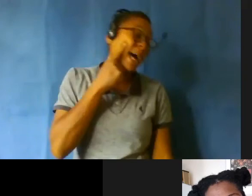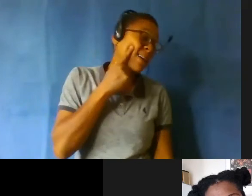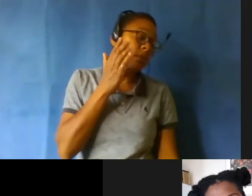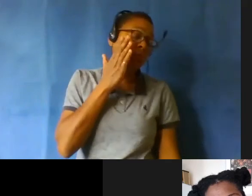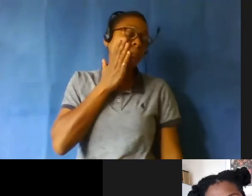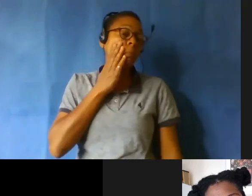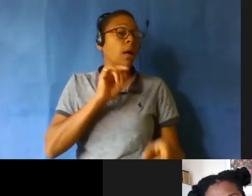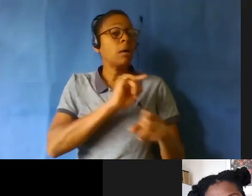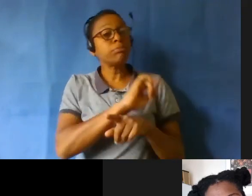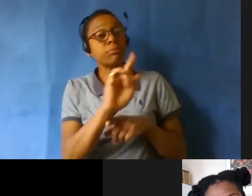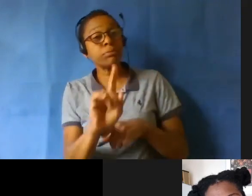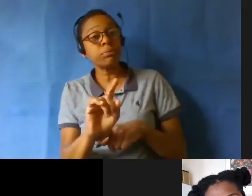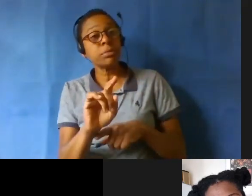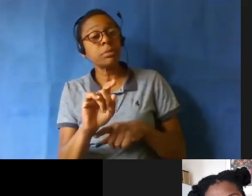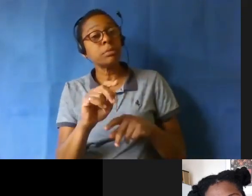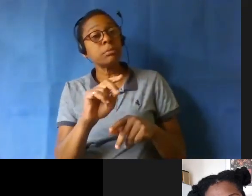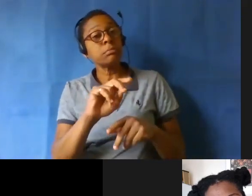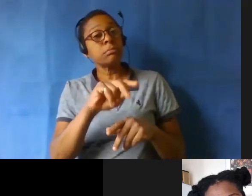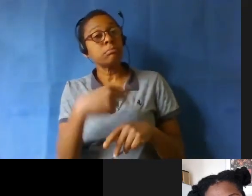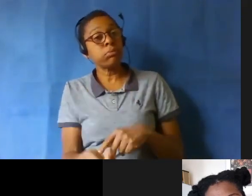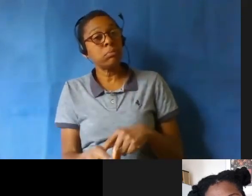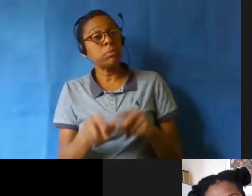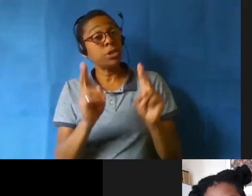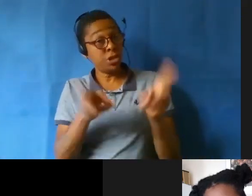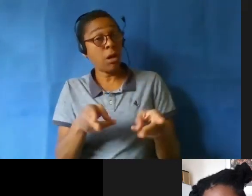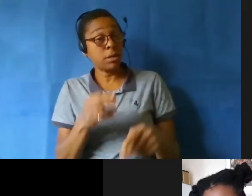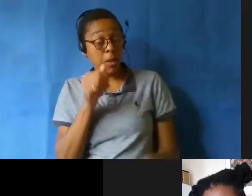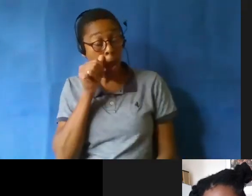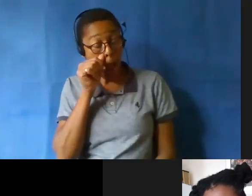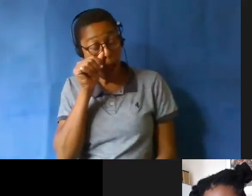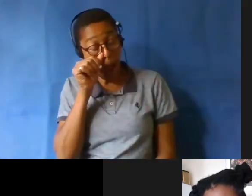unfortunately lost her life now this is important to note because a police